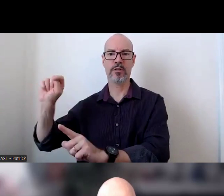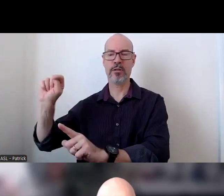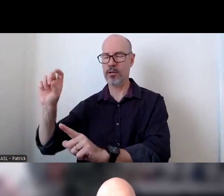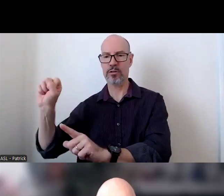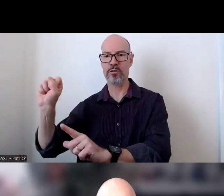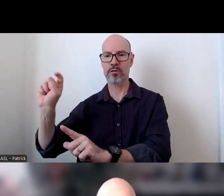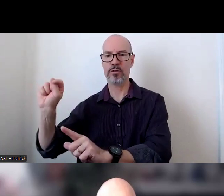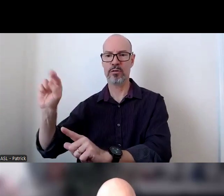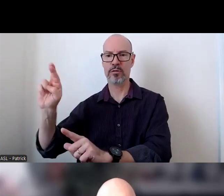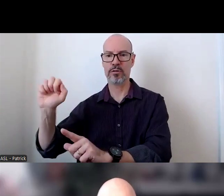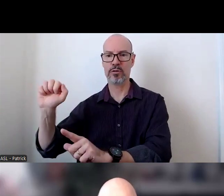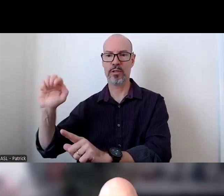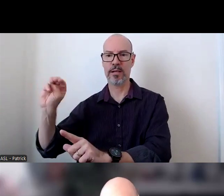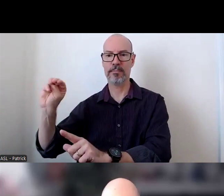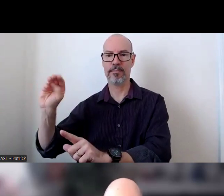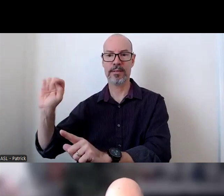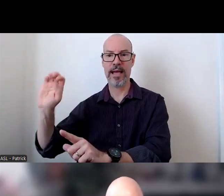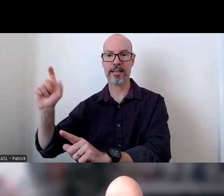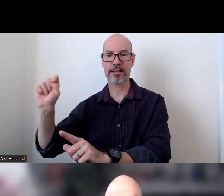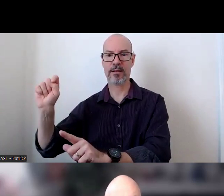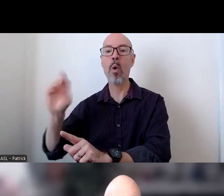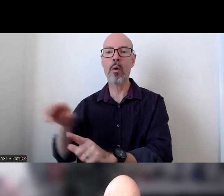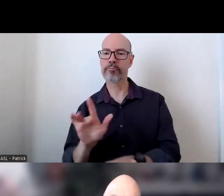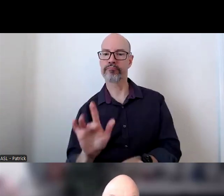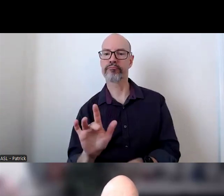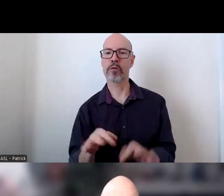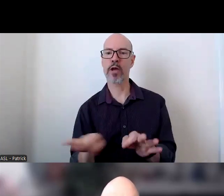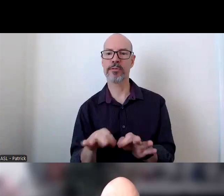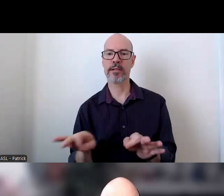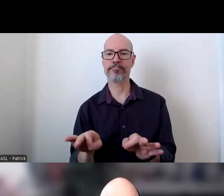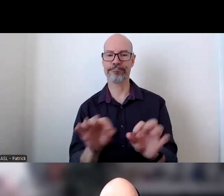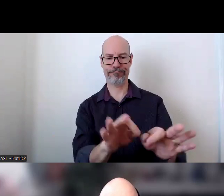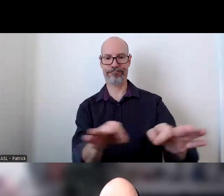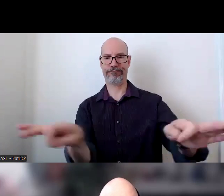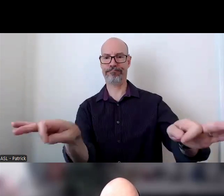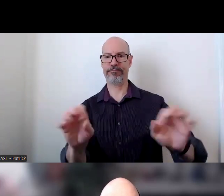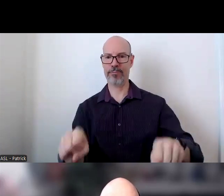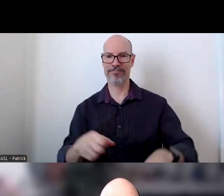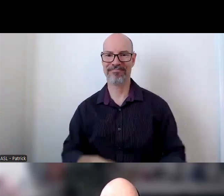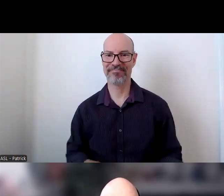StreamText link or look at them through the caption box. Okay, next slide, please.